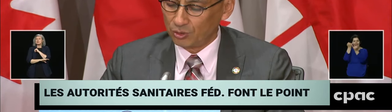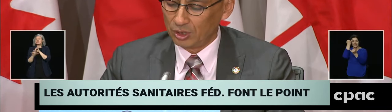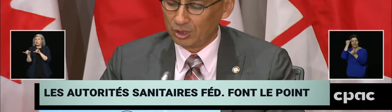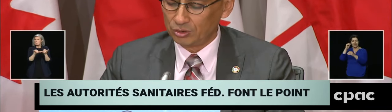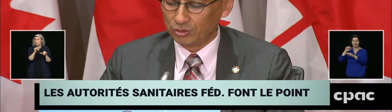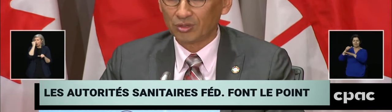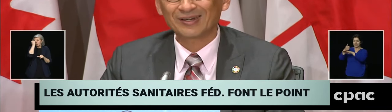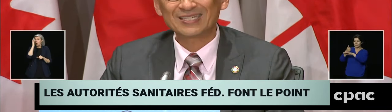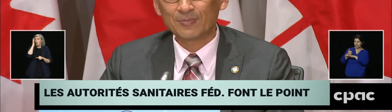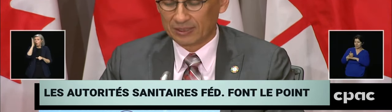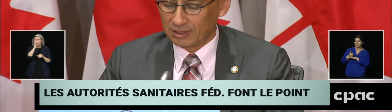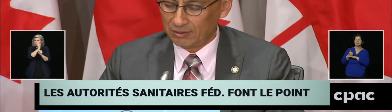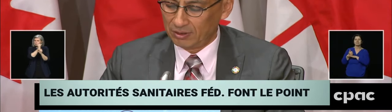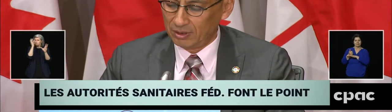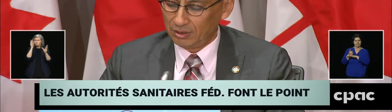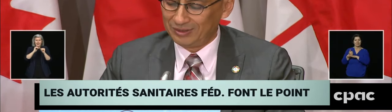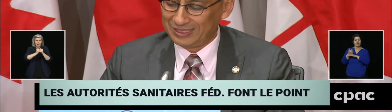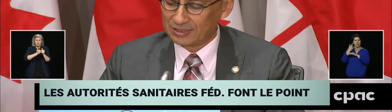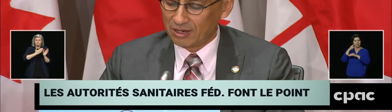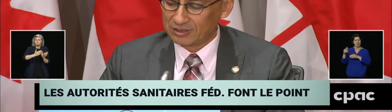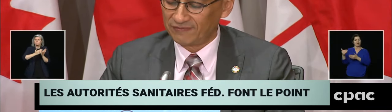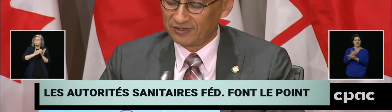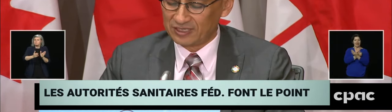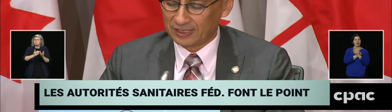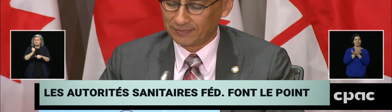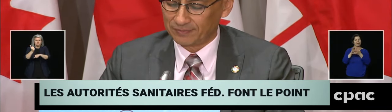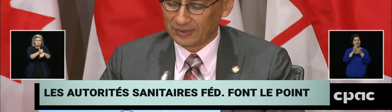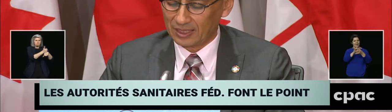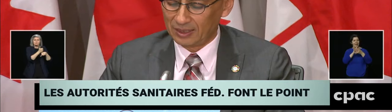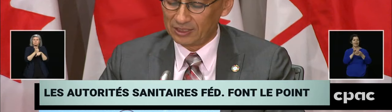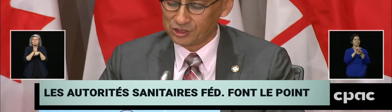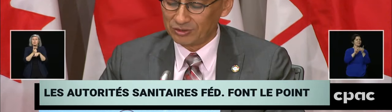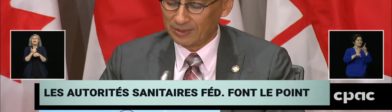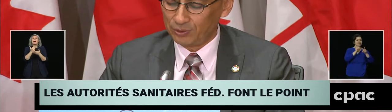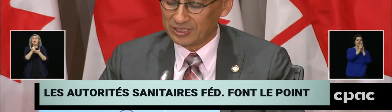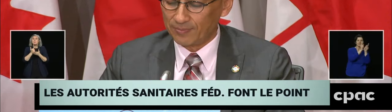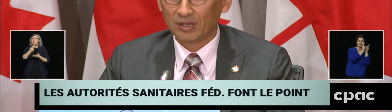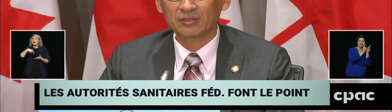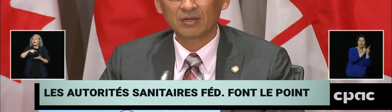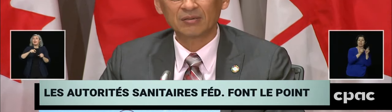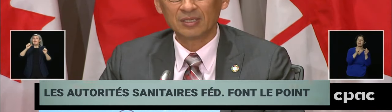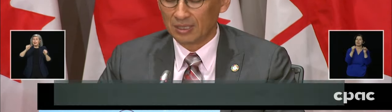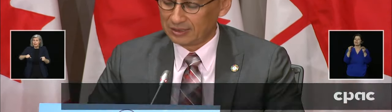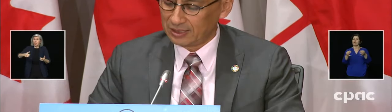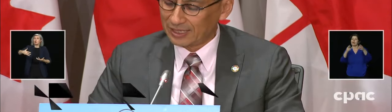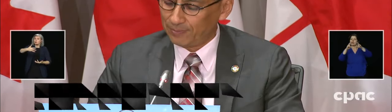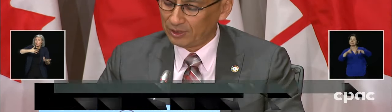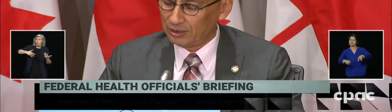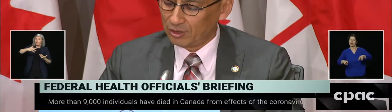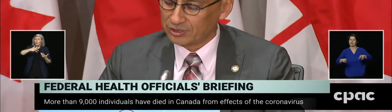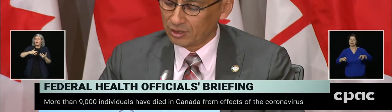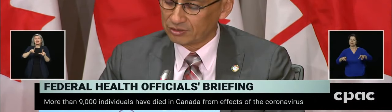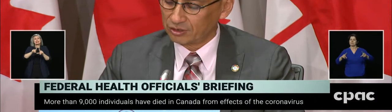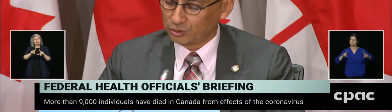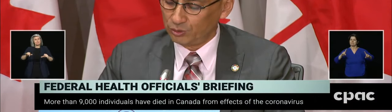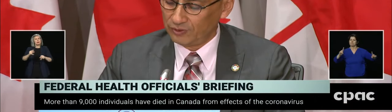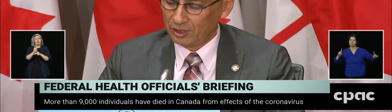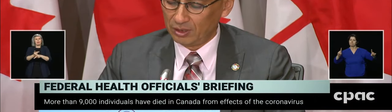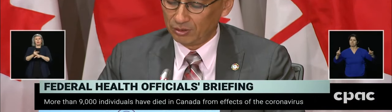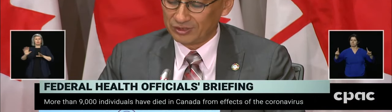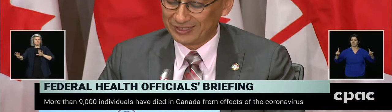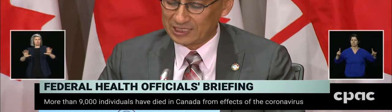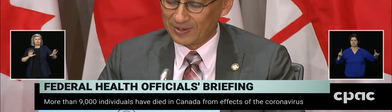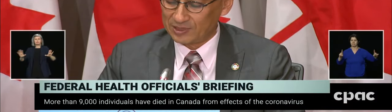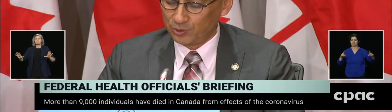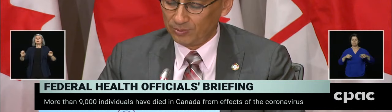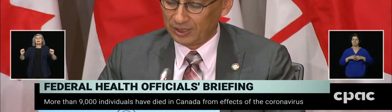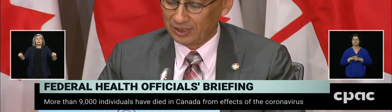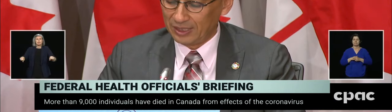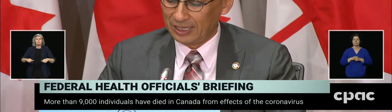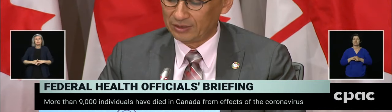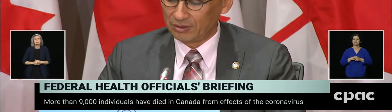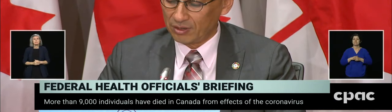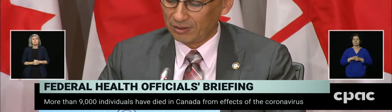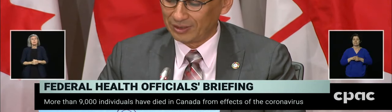HELP US LIVE HEALTHIER AND BE